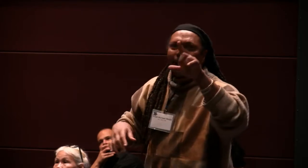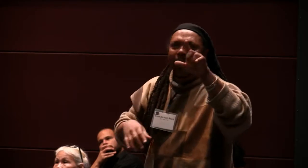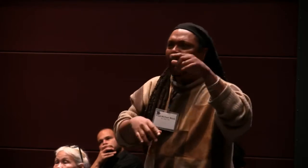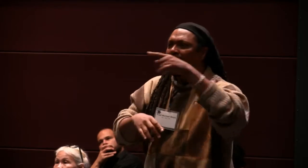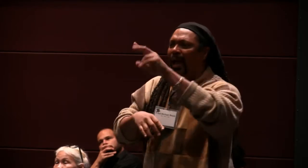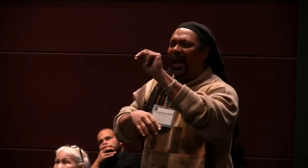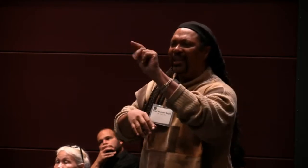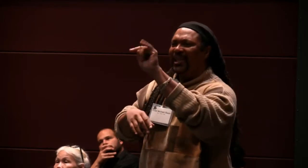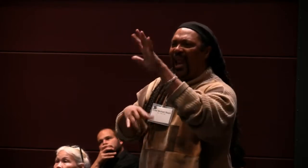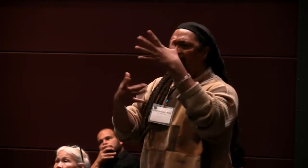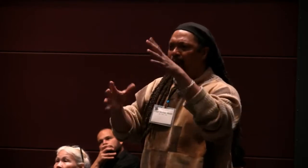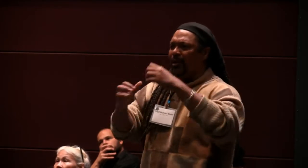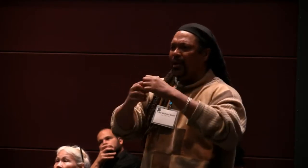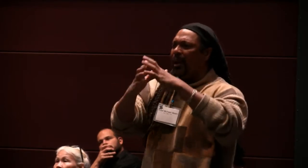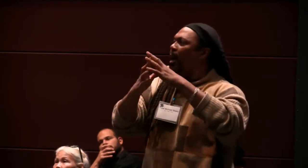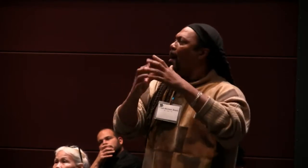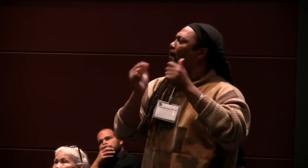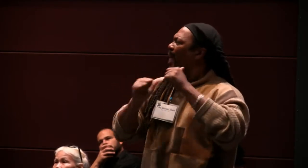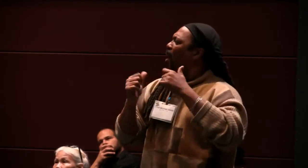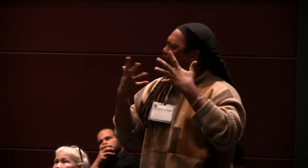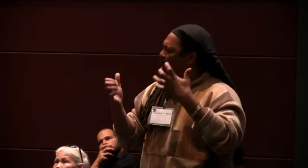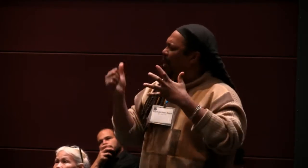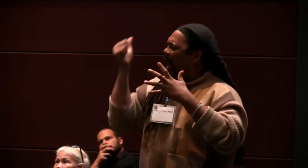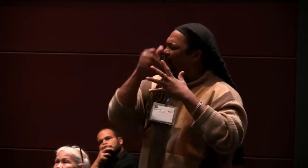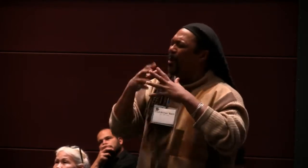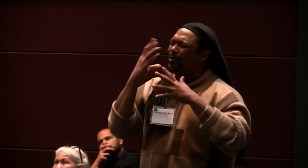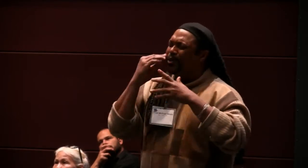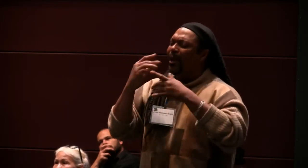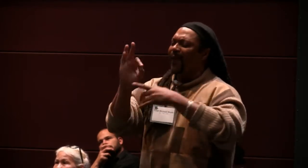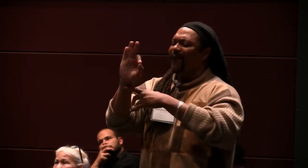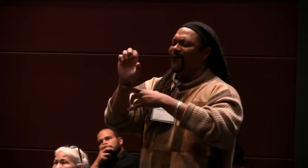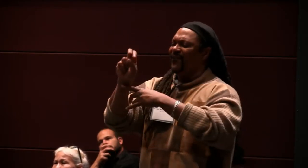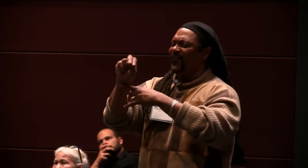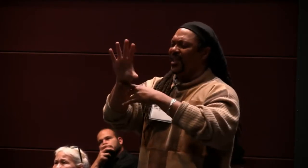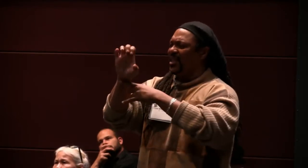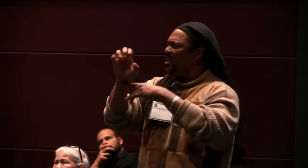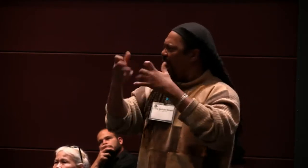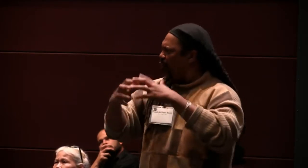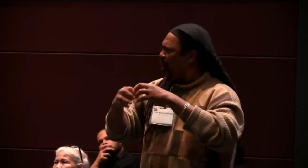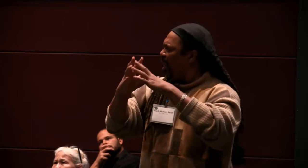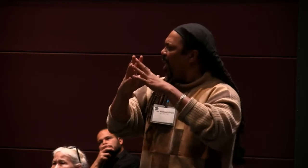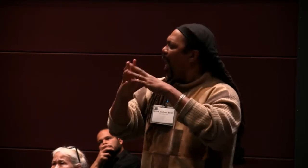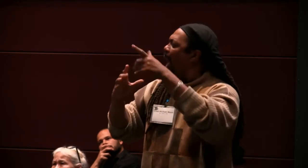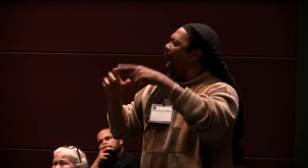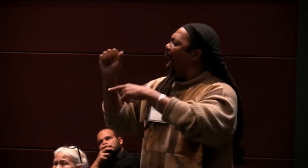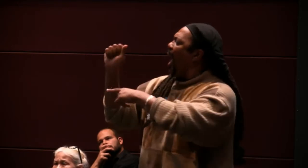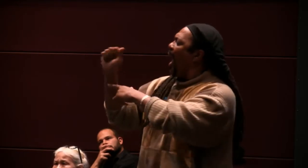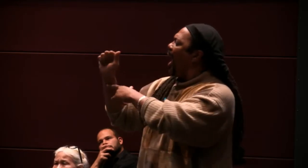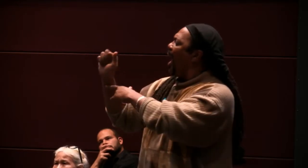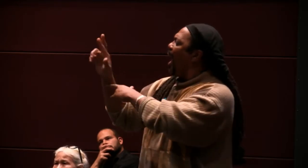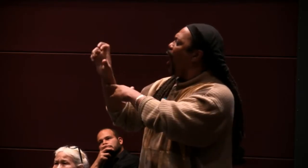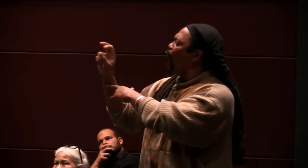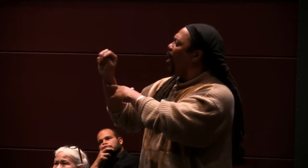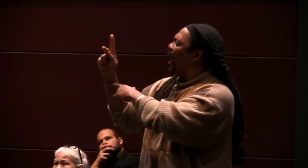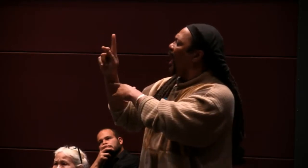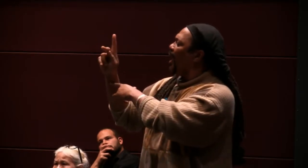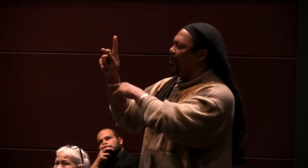deaf directors. We've been doing it. Michelle just mentioned that she was a director for A Raisin in the Sun.